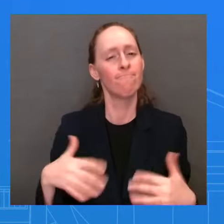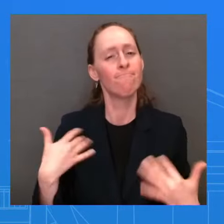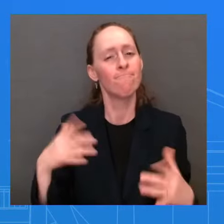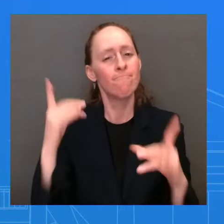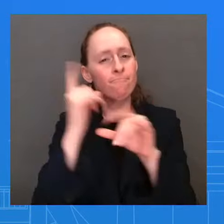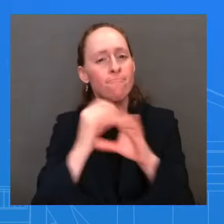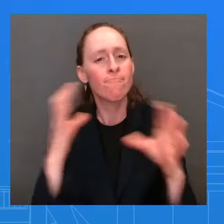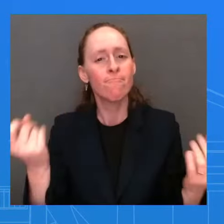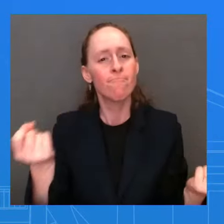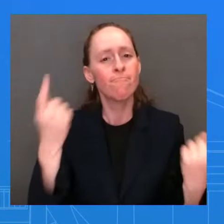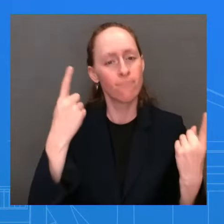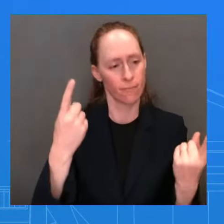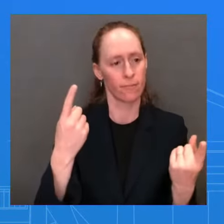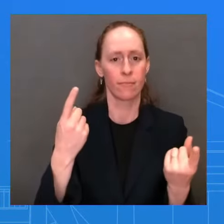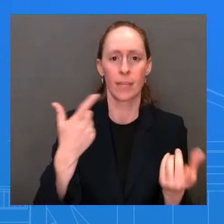And here's my colleague, Leisha Hailey.